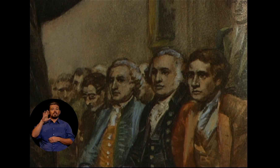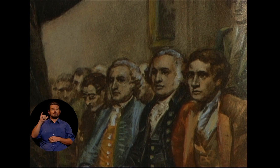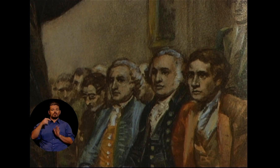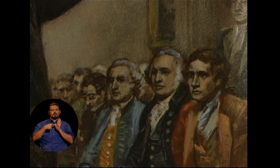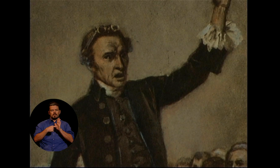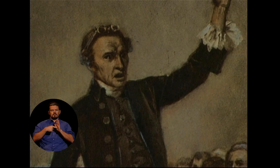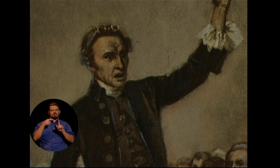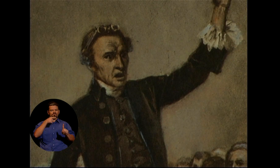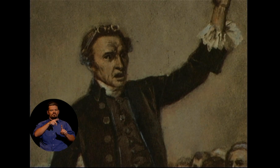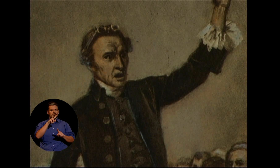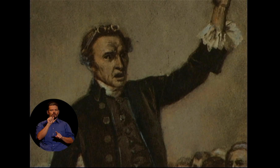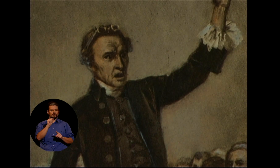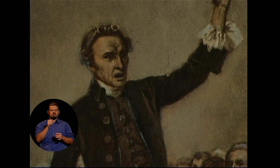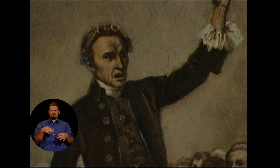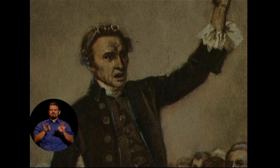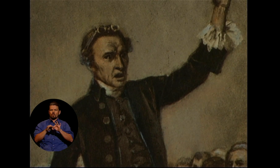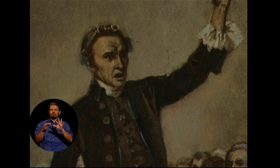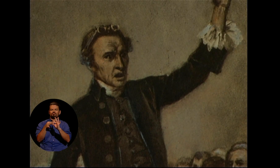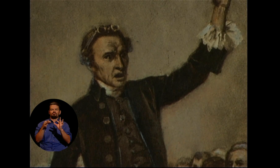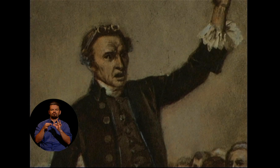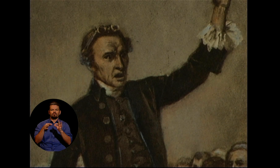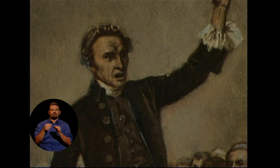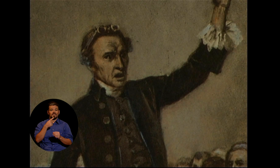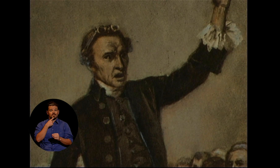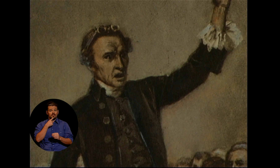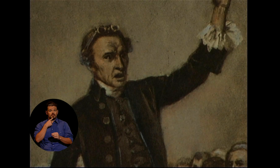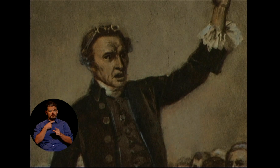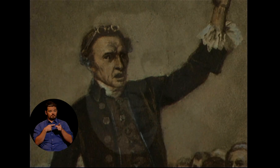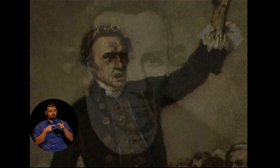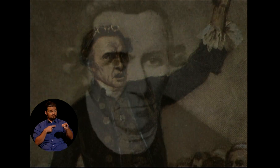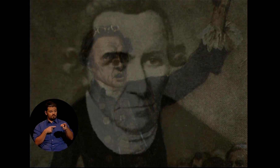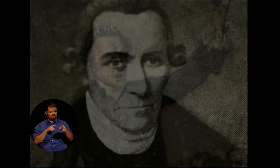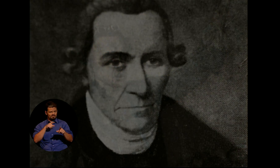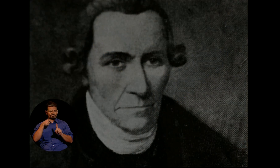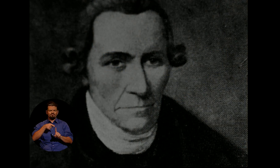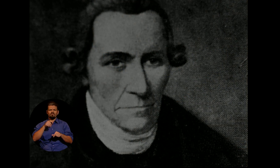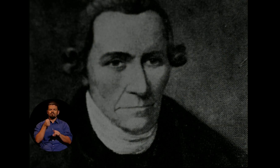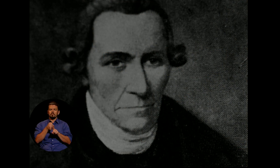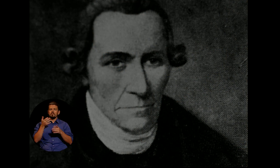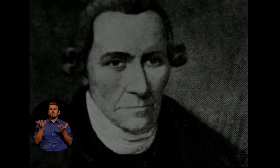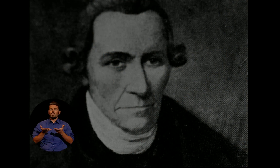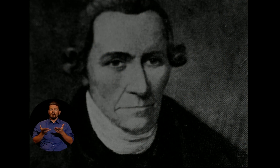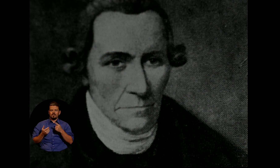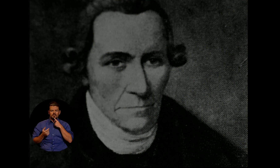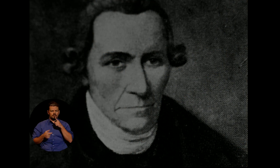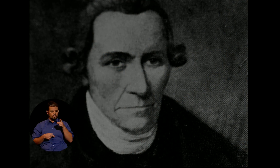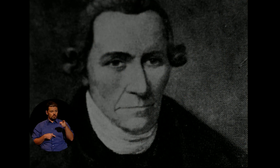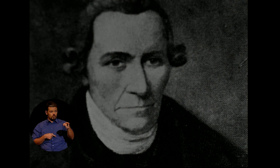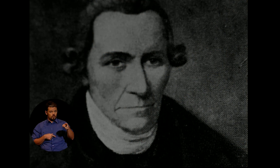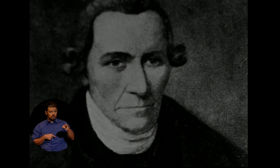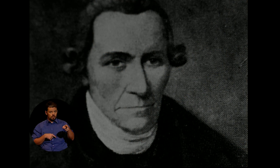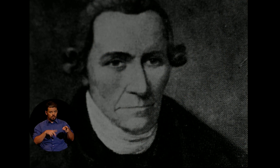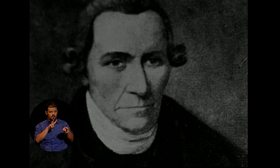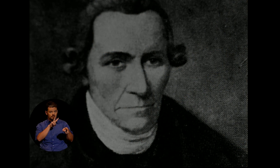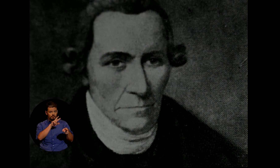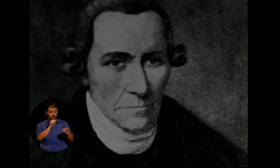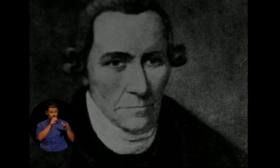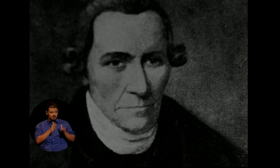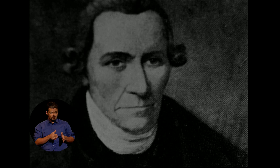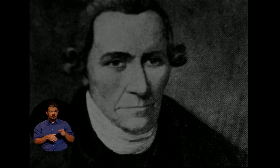ADDRESSED THE DELEGATES WITH THESE ELECTRIFYING WORDS, "THE DISTINCTIONS BETWEEN VIRGINIANS, PENNSYLVANIANS